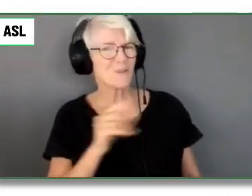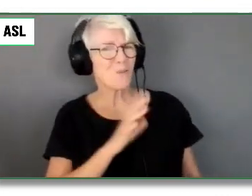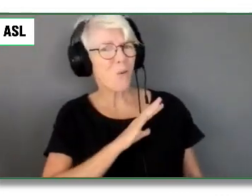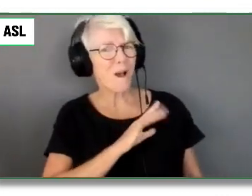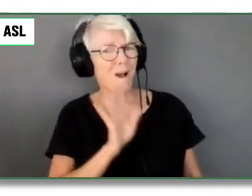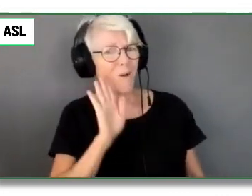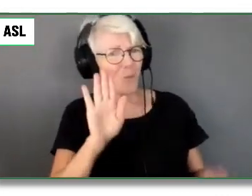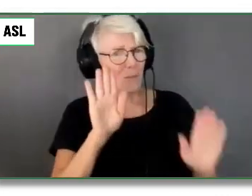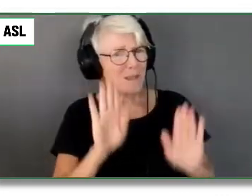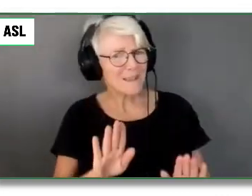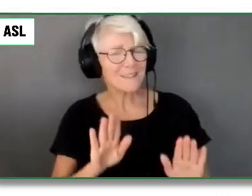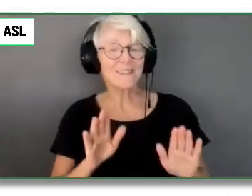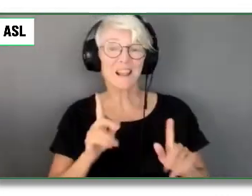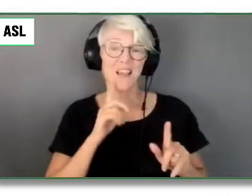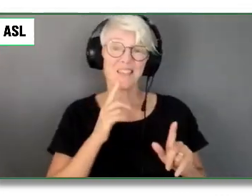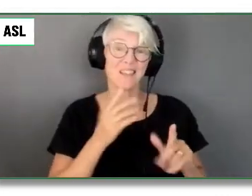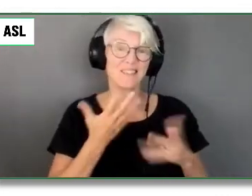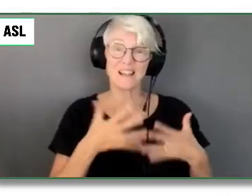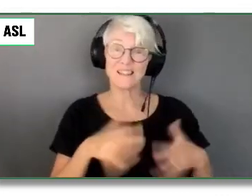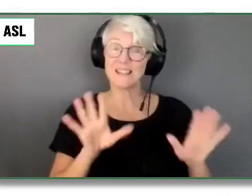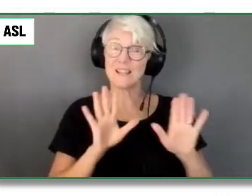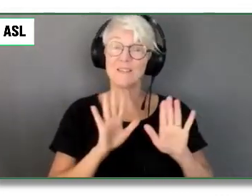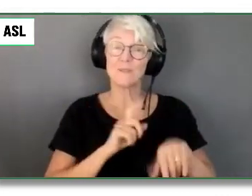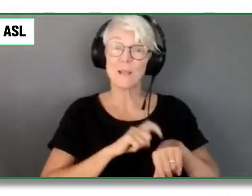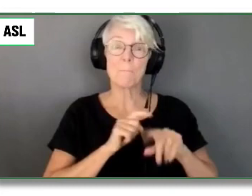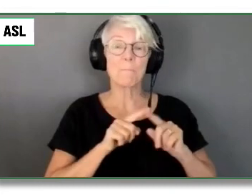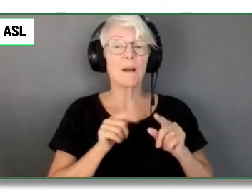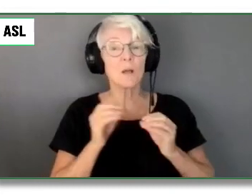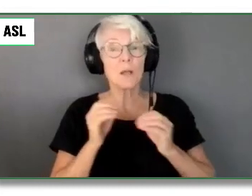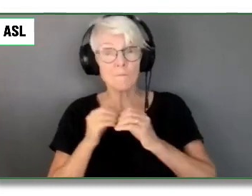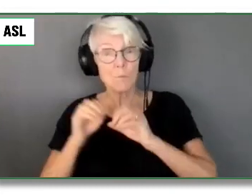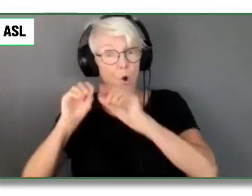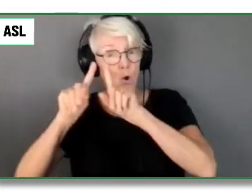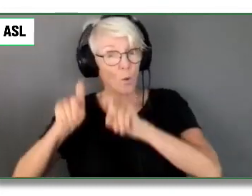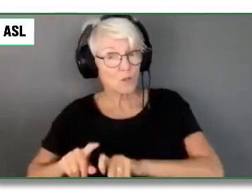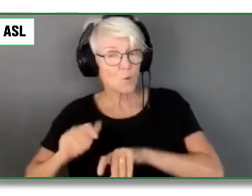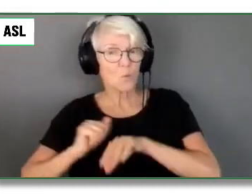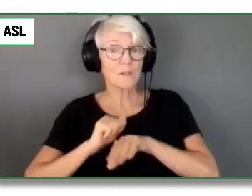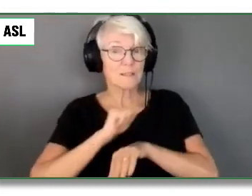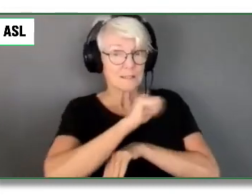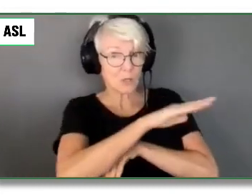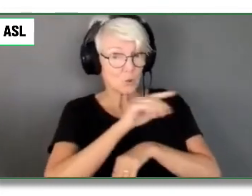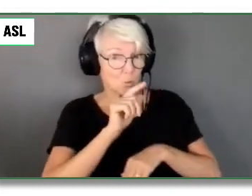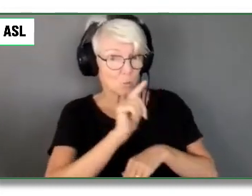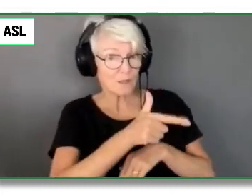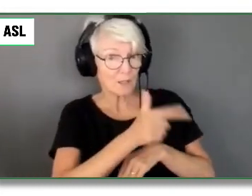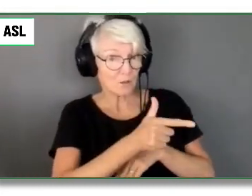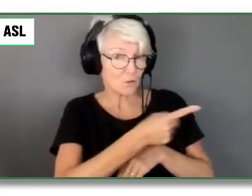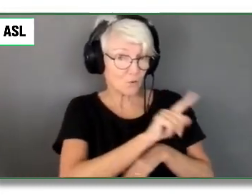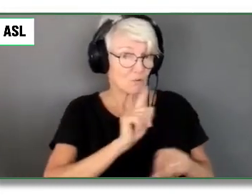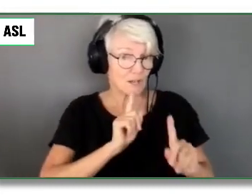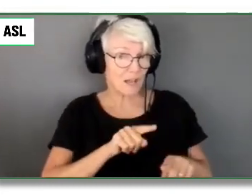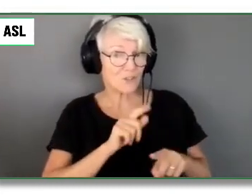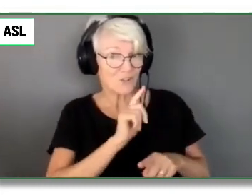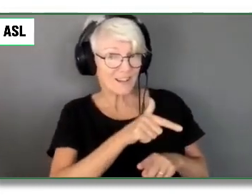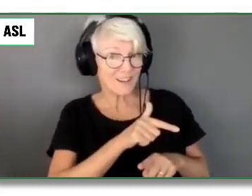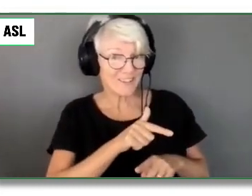we'll send over all the additional questions for you to answer at a later time. Amazing thank you so much for